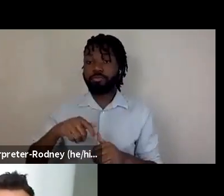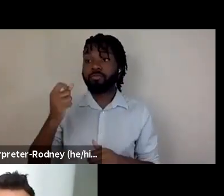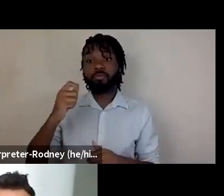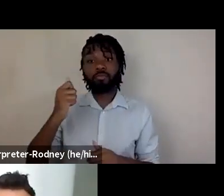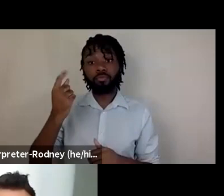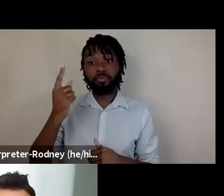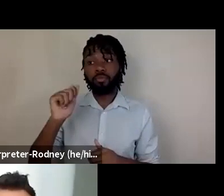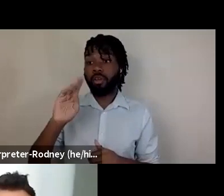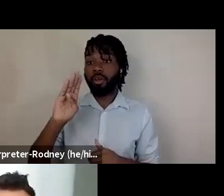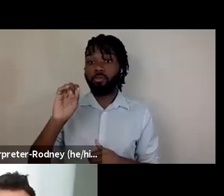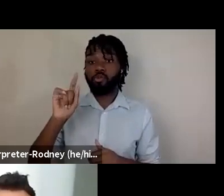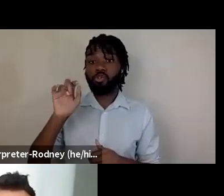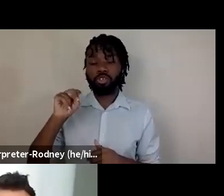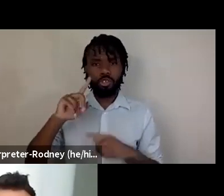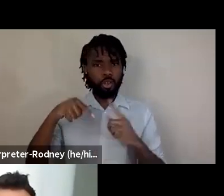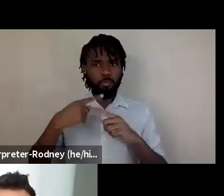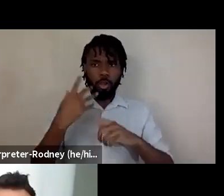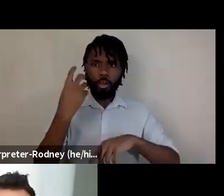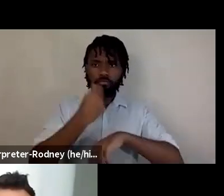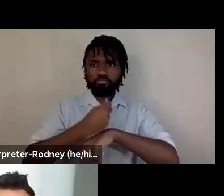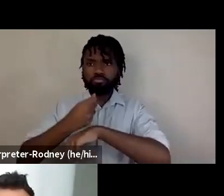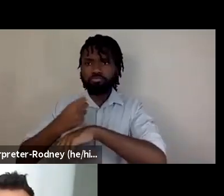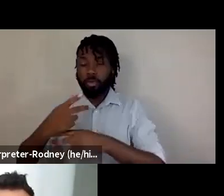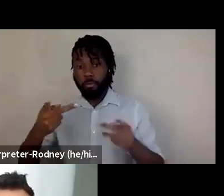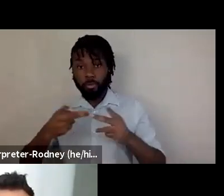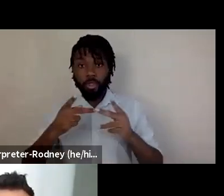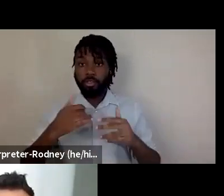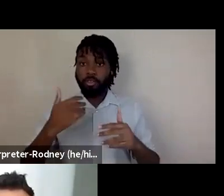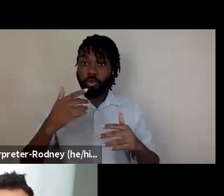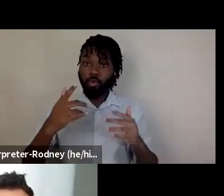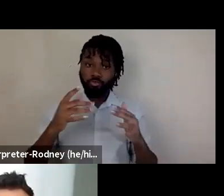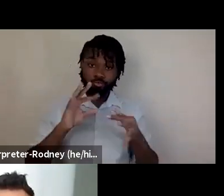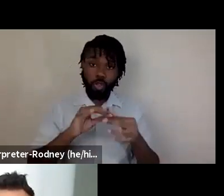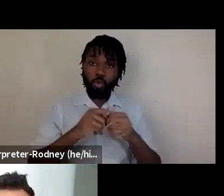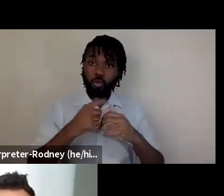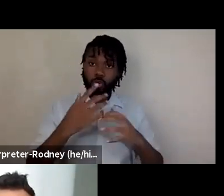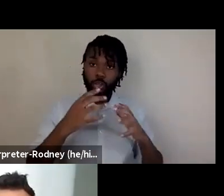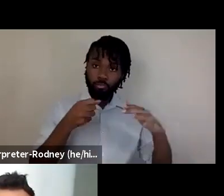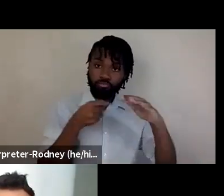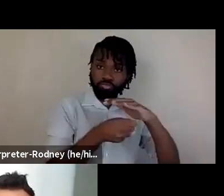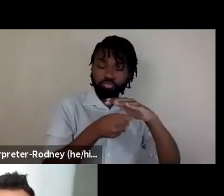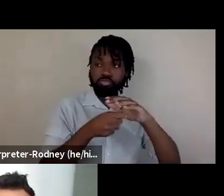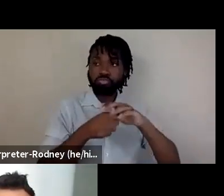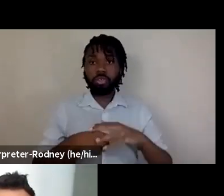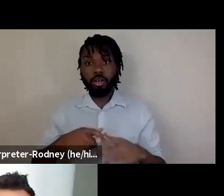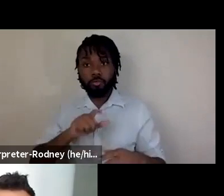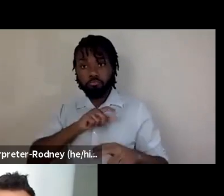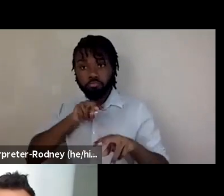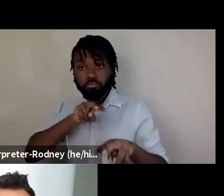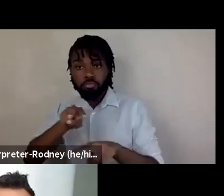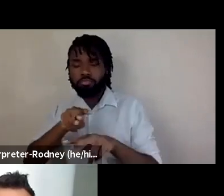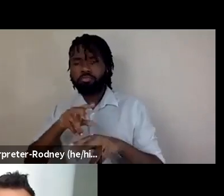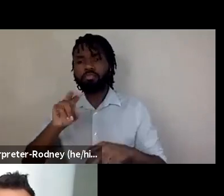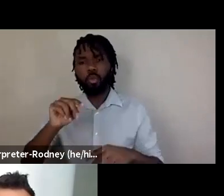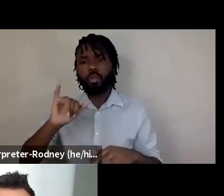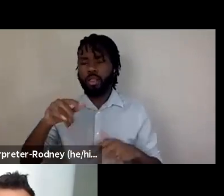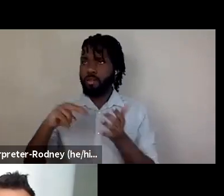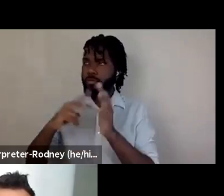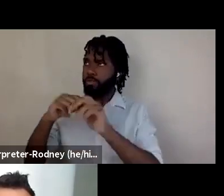and practices of incarceration and policing. It's about imagining new ways of life, so that a world in which prisons,